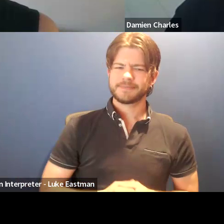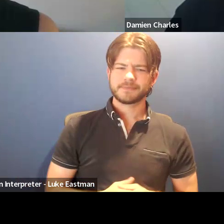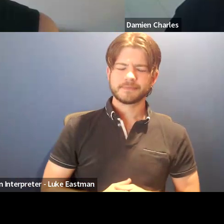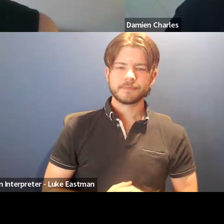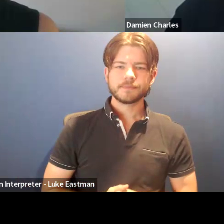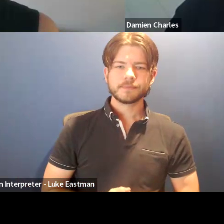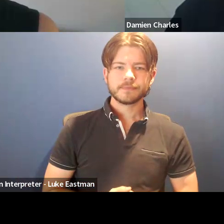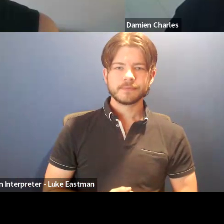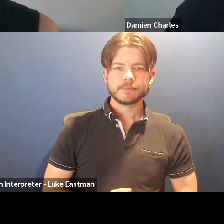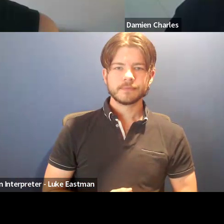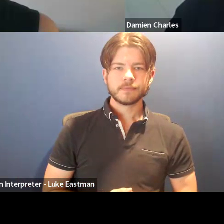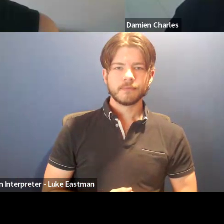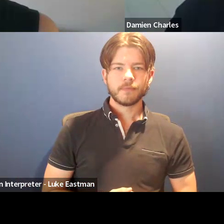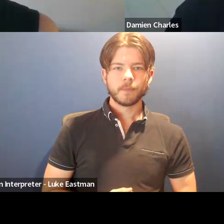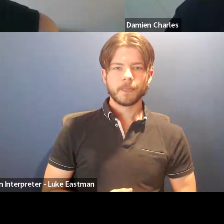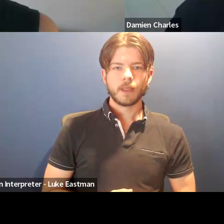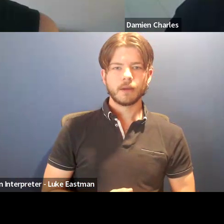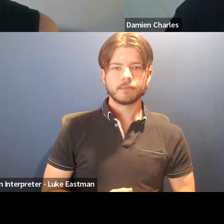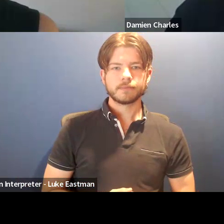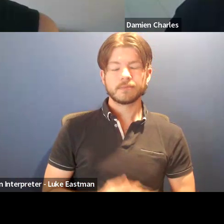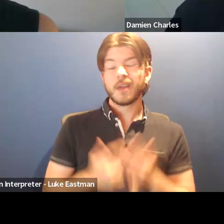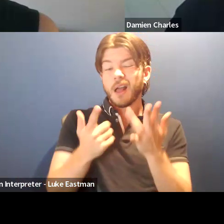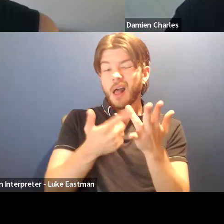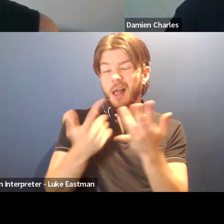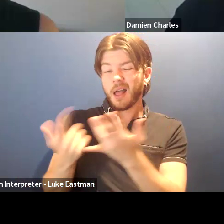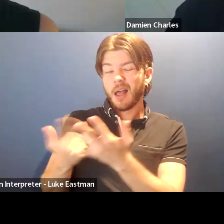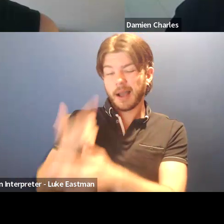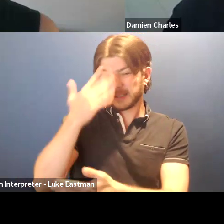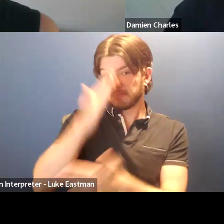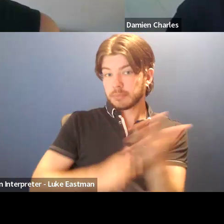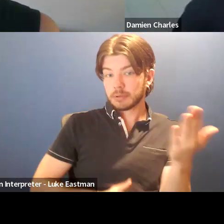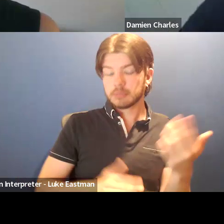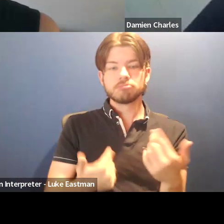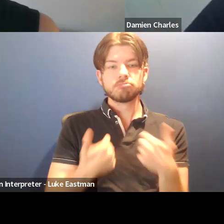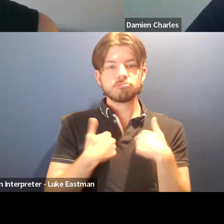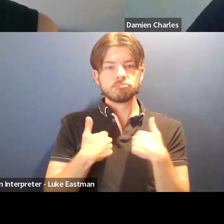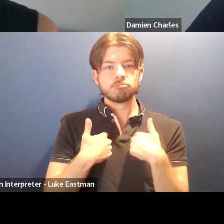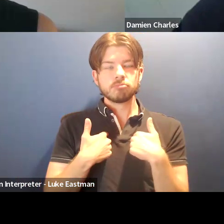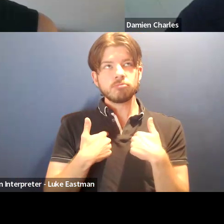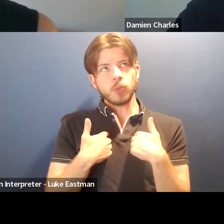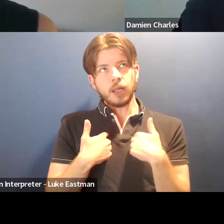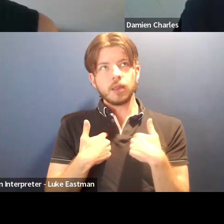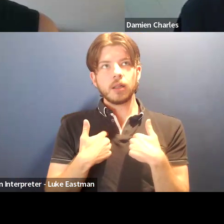other experiences that I learned